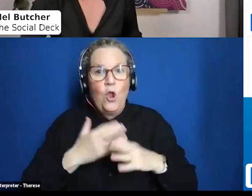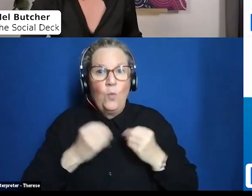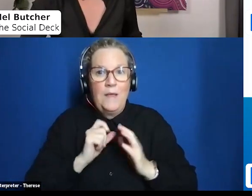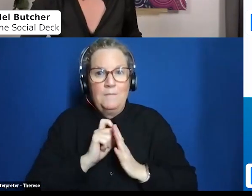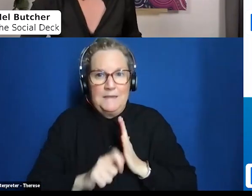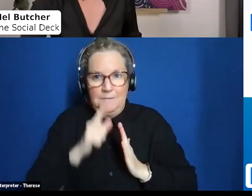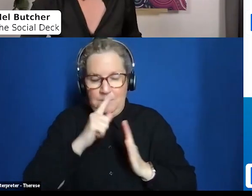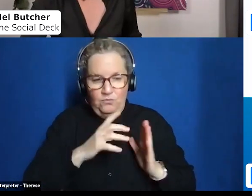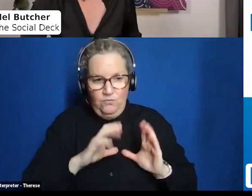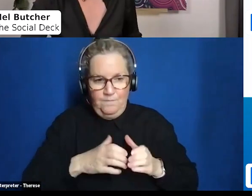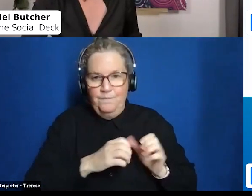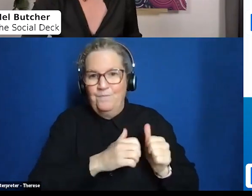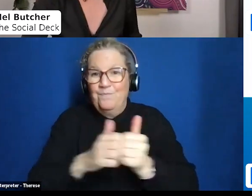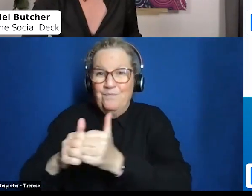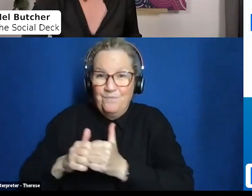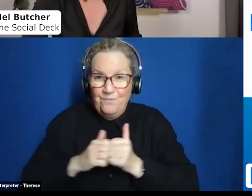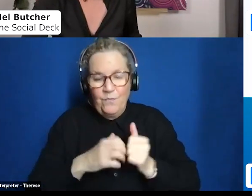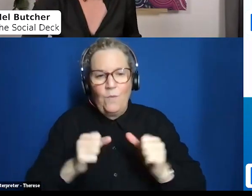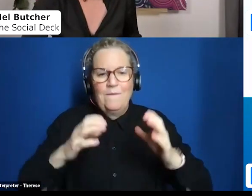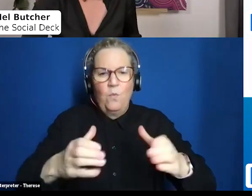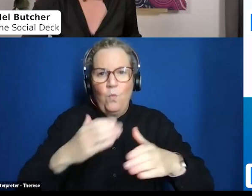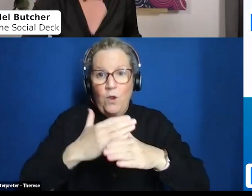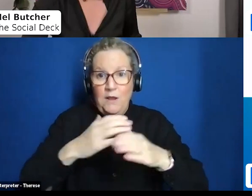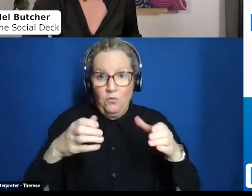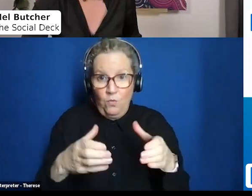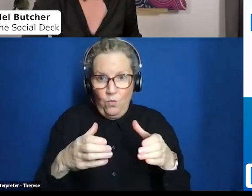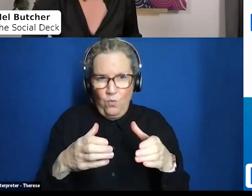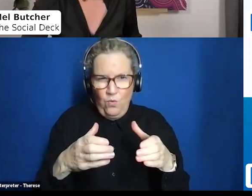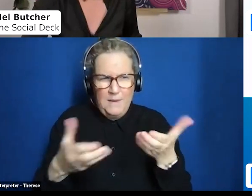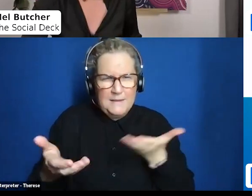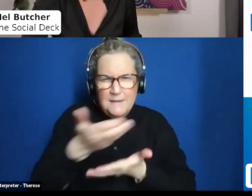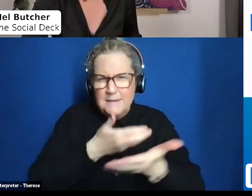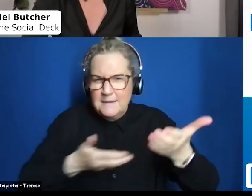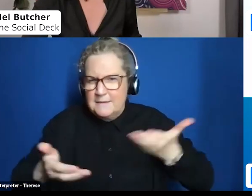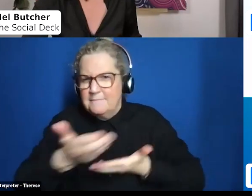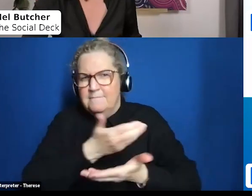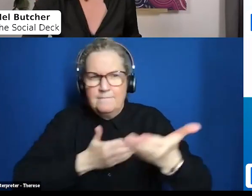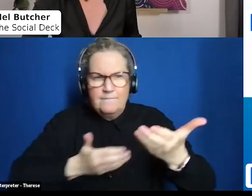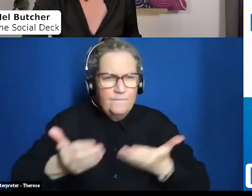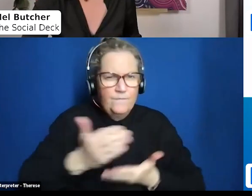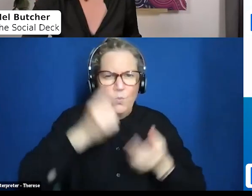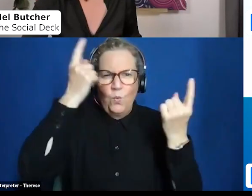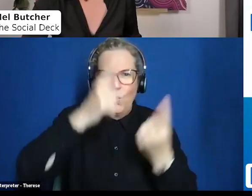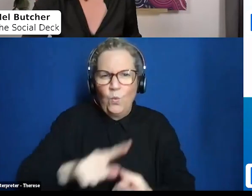that is currently working through a way to actually have